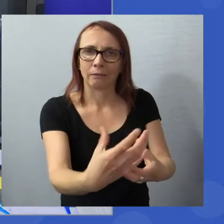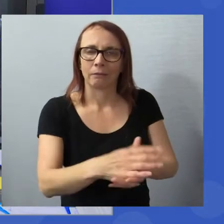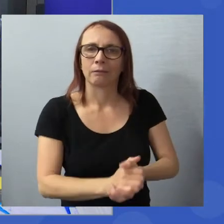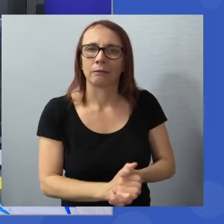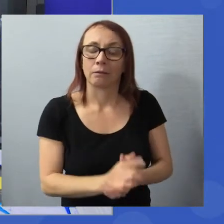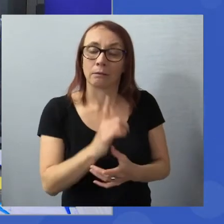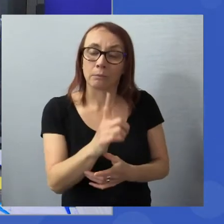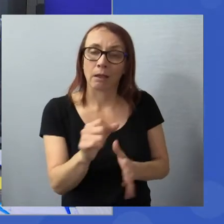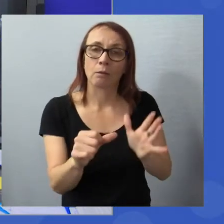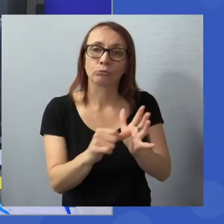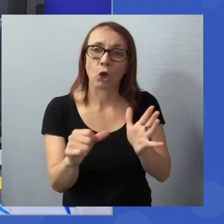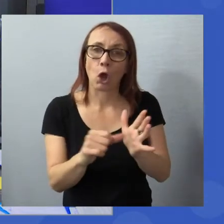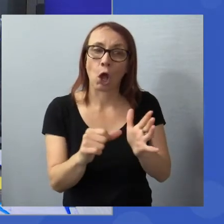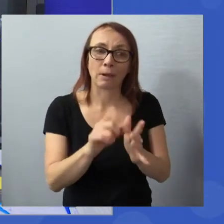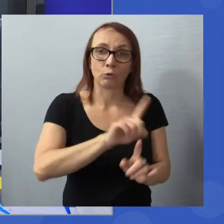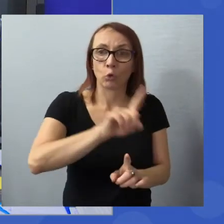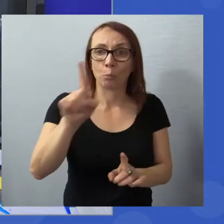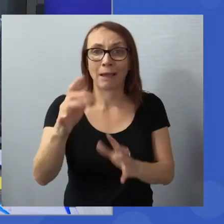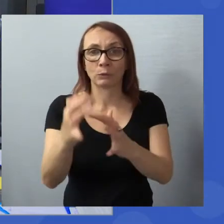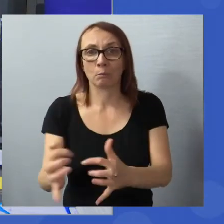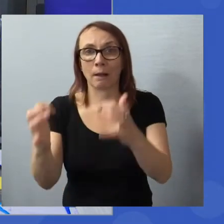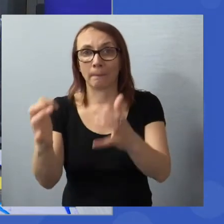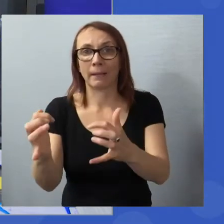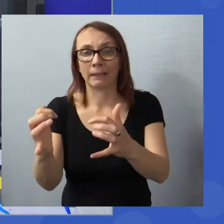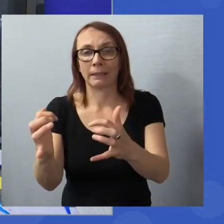problem being when they go back to Parliament they've got to follow the